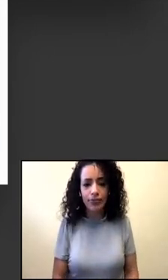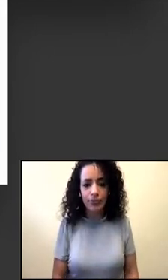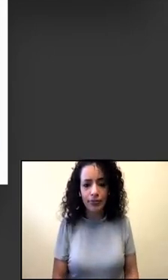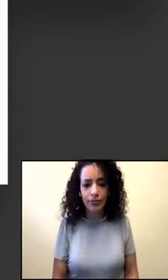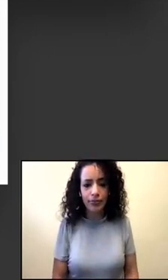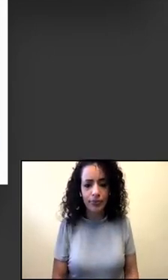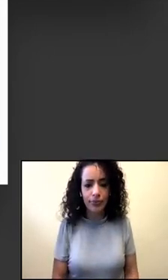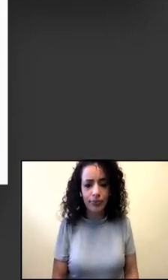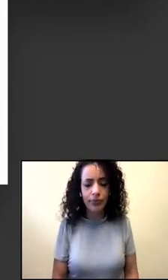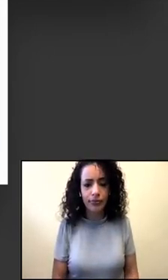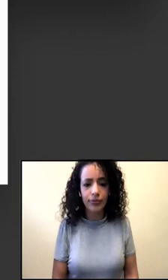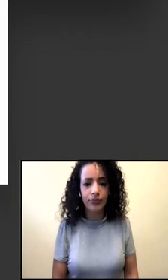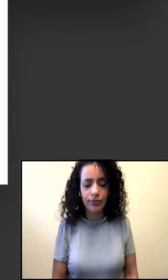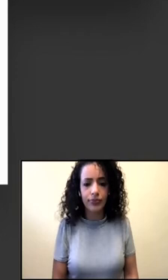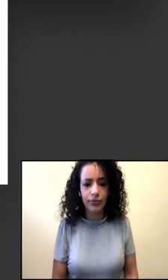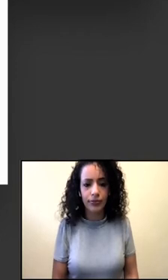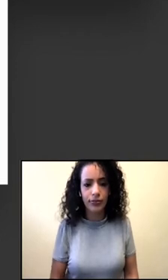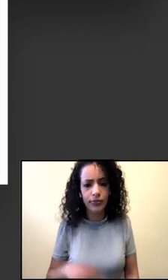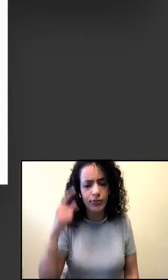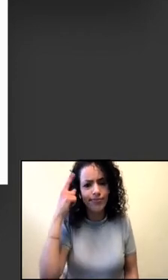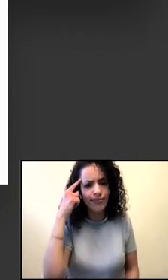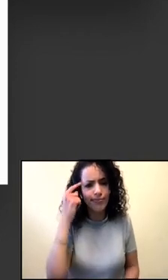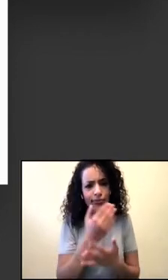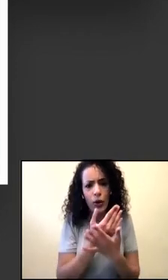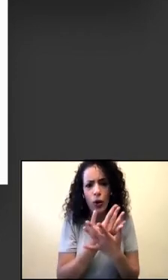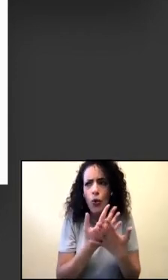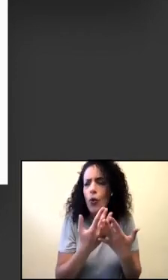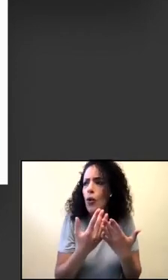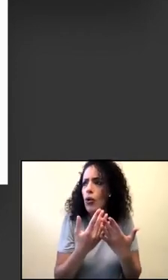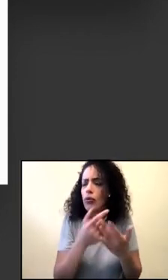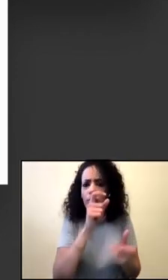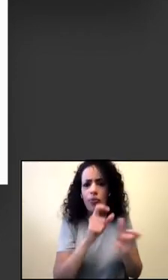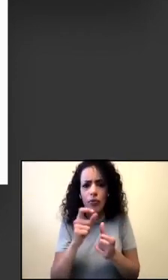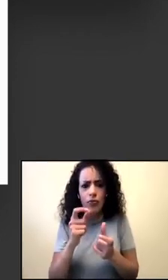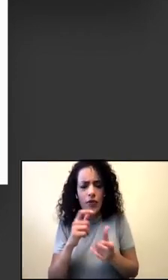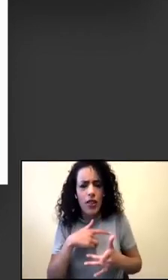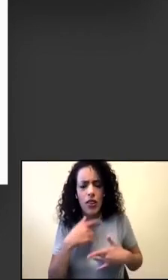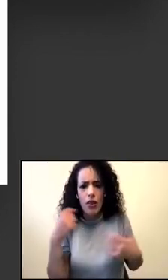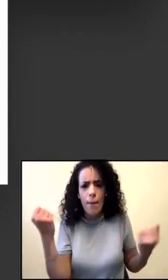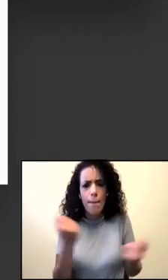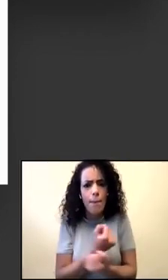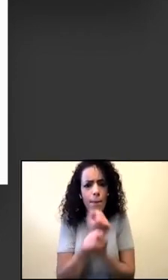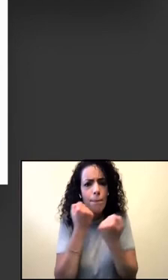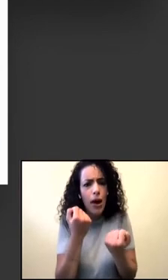So I think, like lots of people I found it very powerful, very moving, very unusual,